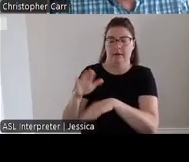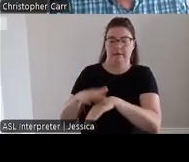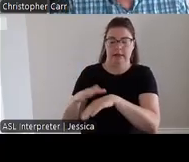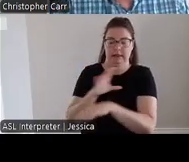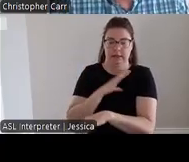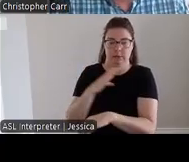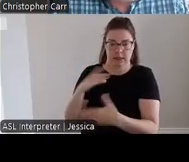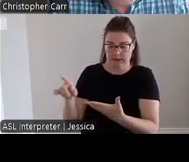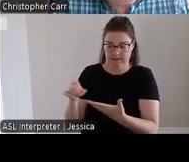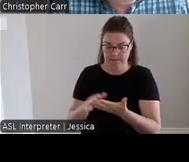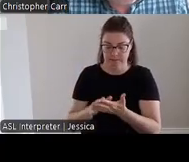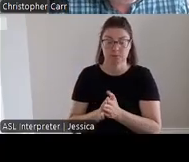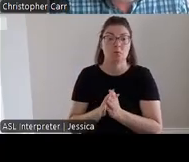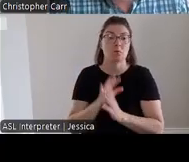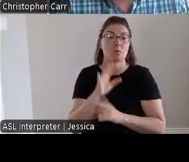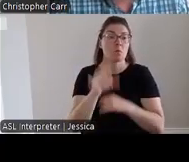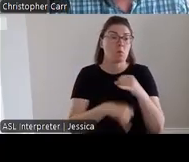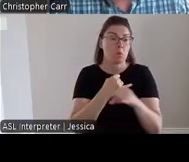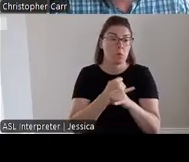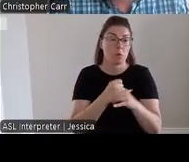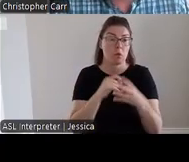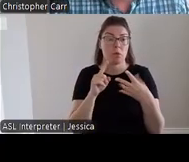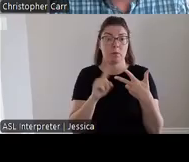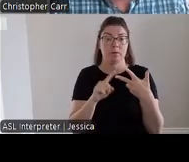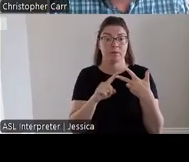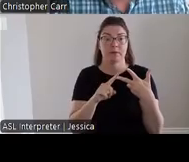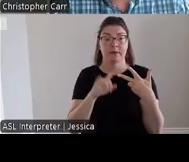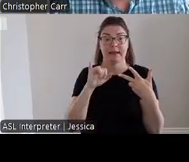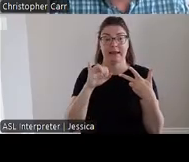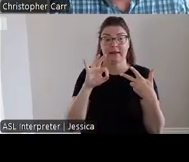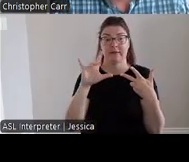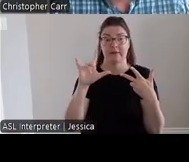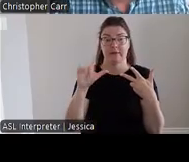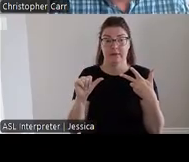At the international level, the IFLA Accessibility Metadata Network